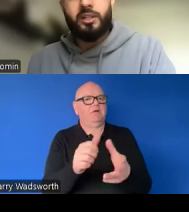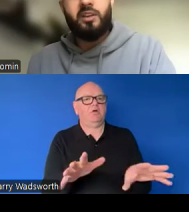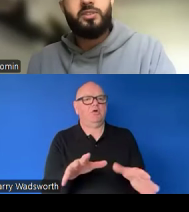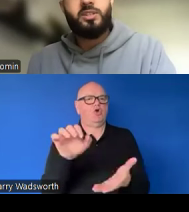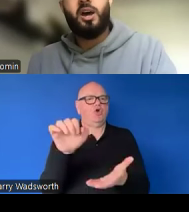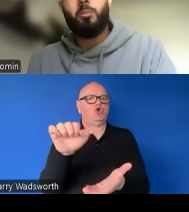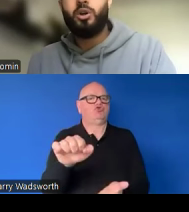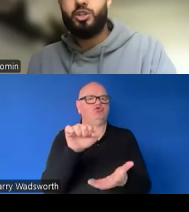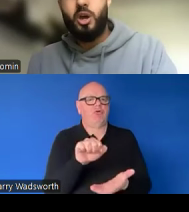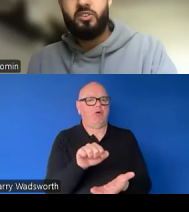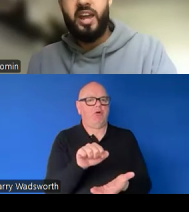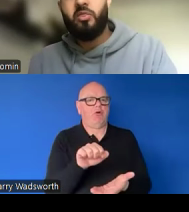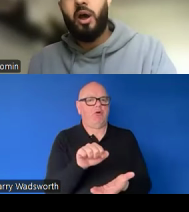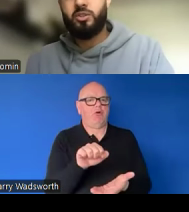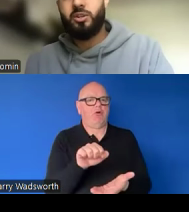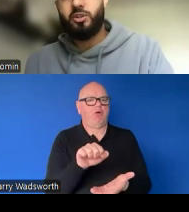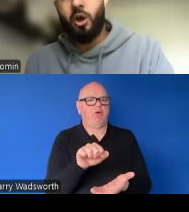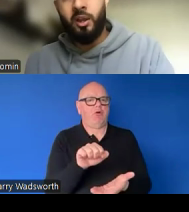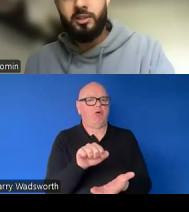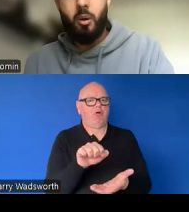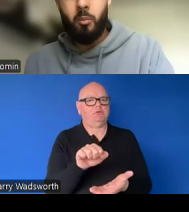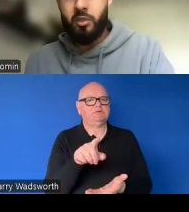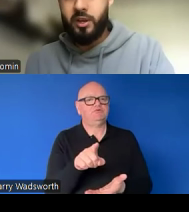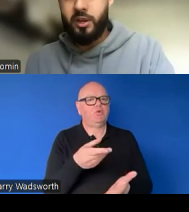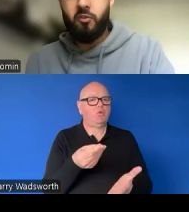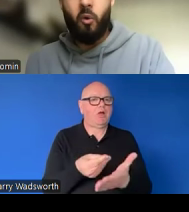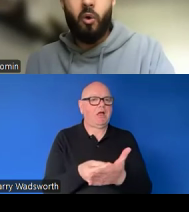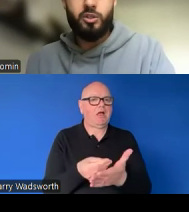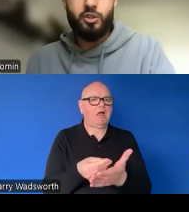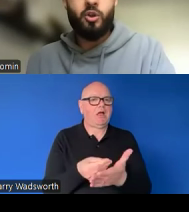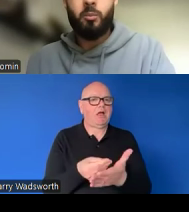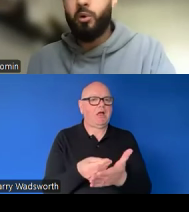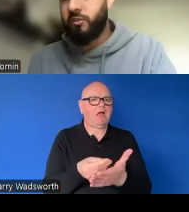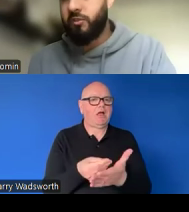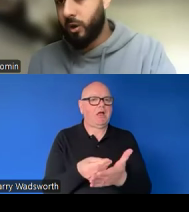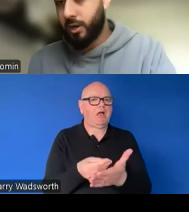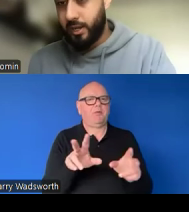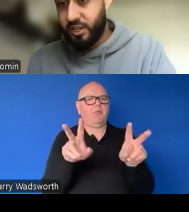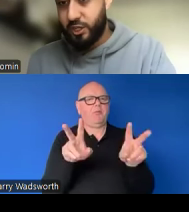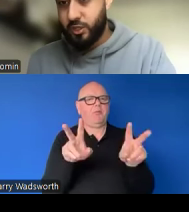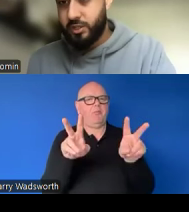gives a budget of $10,000 monthly for non-profit organizations.